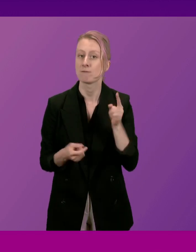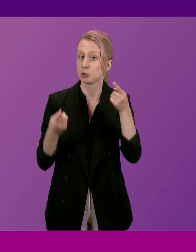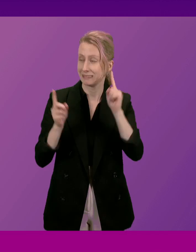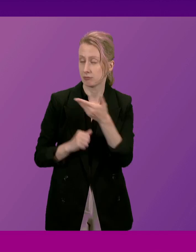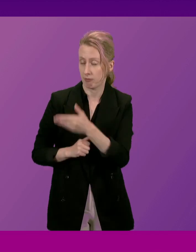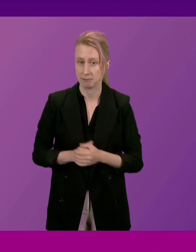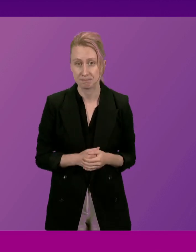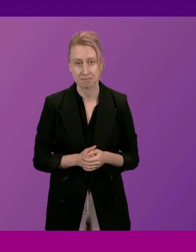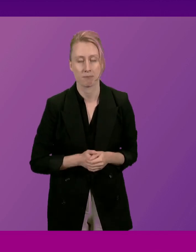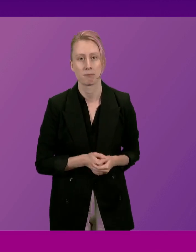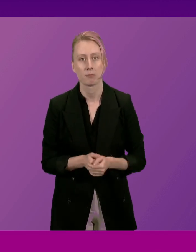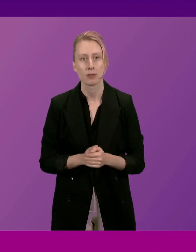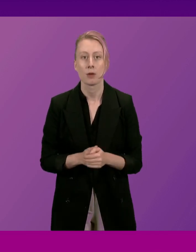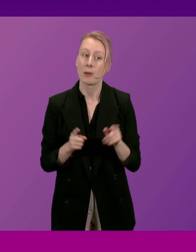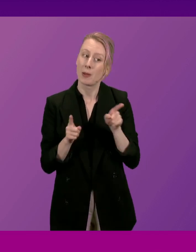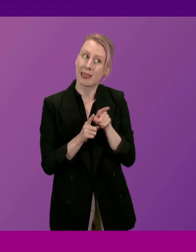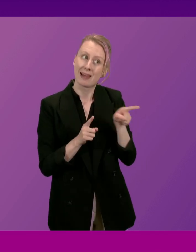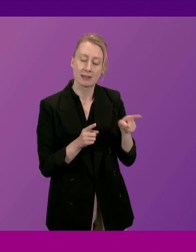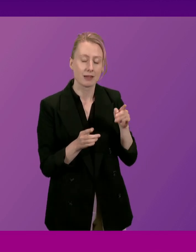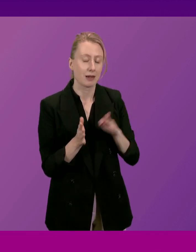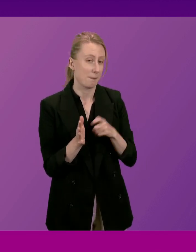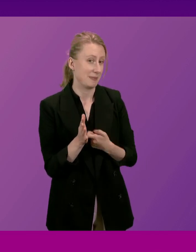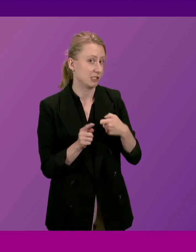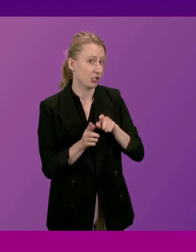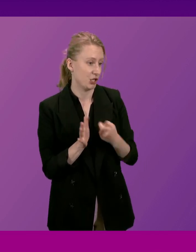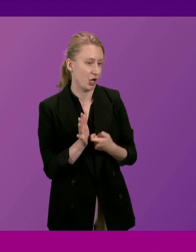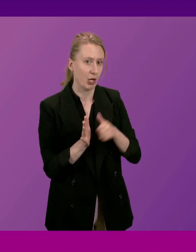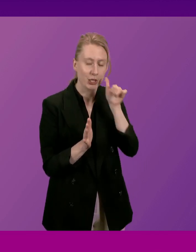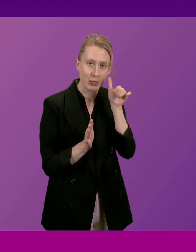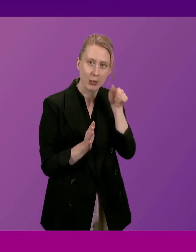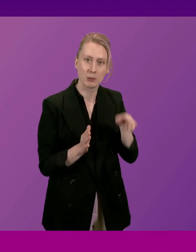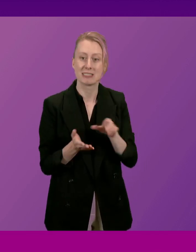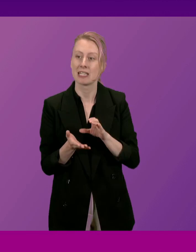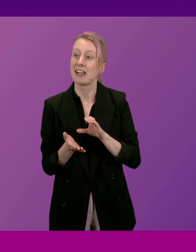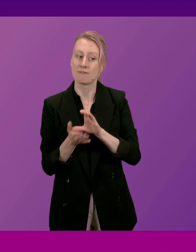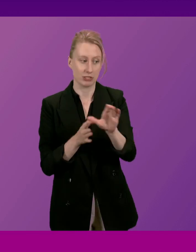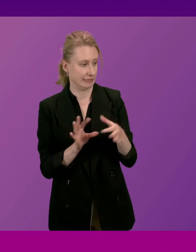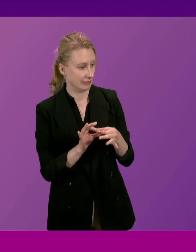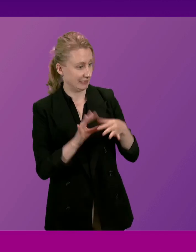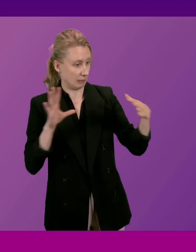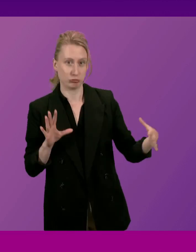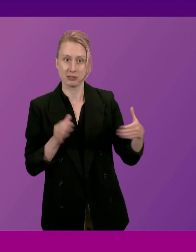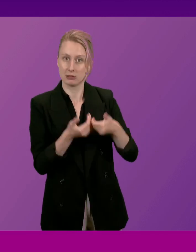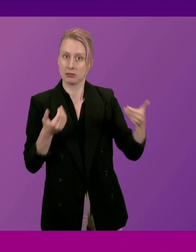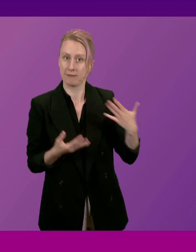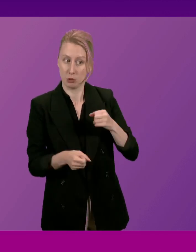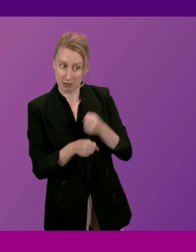As Mr Kerr will know, the Scottish Funding Council operates at arm’s length from Government. That is what the law requires. The Government makes an allocation